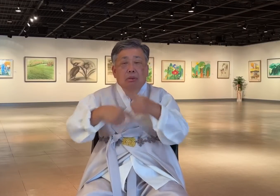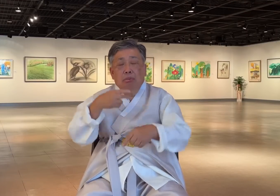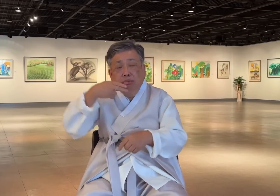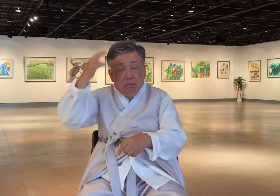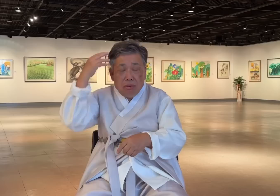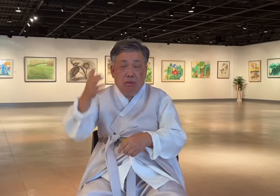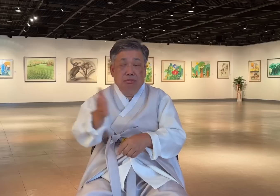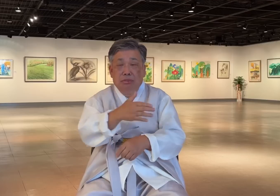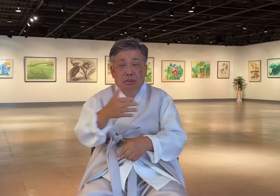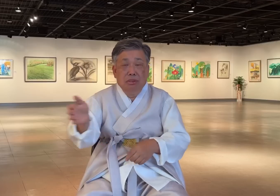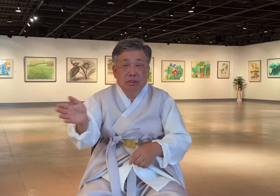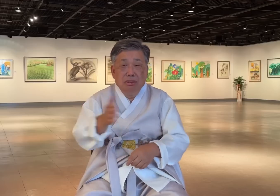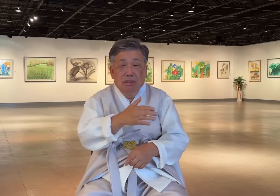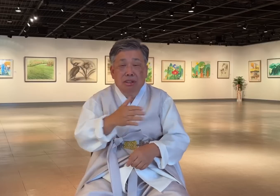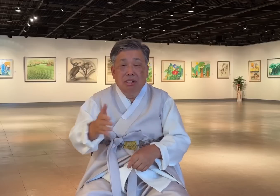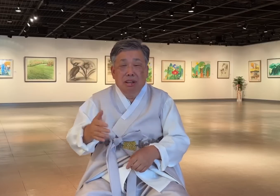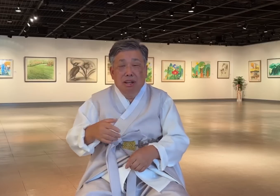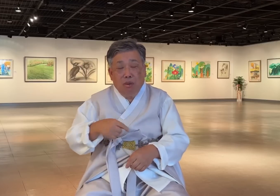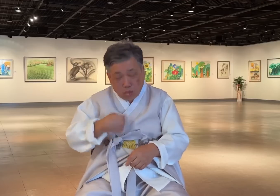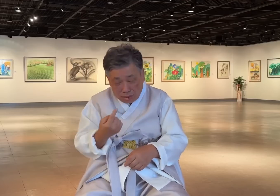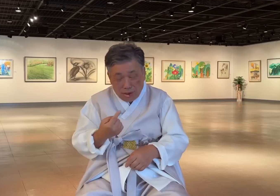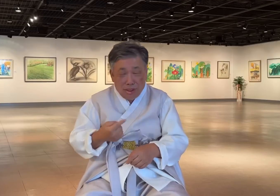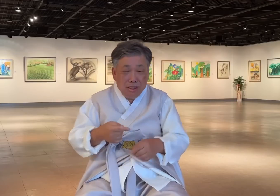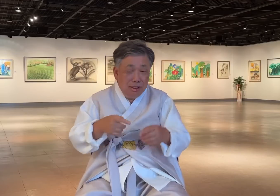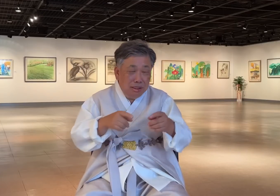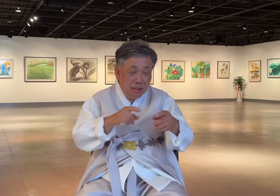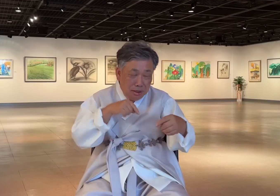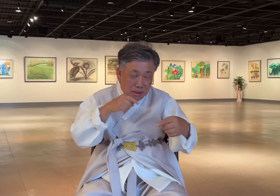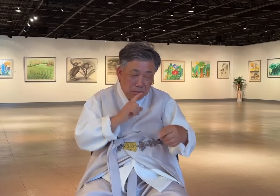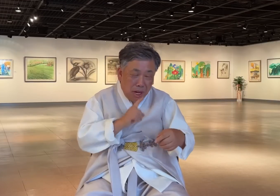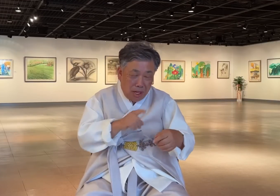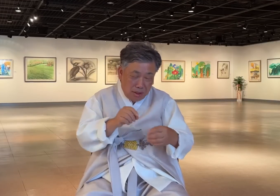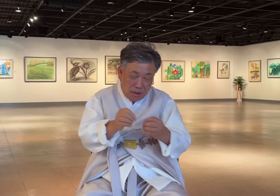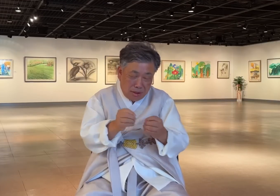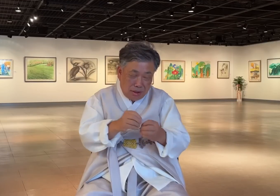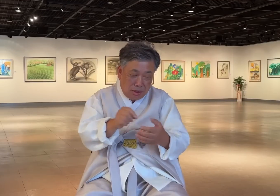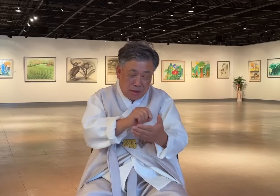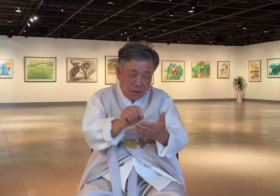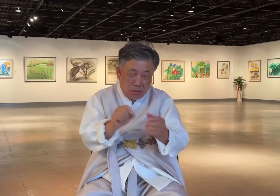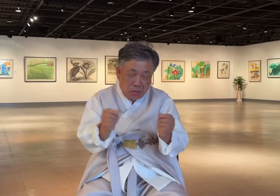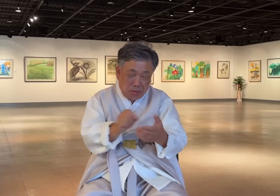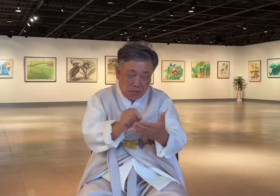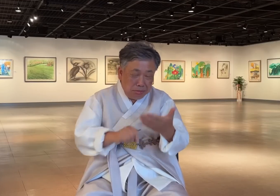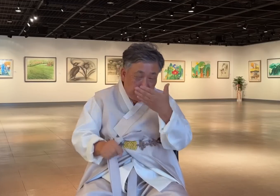at the time, classes were conducted audio-only and without interpretation, so